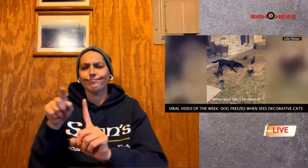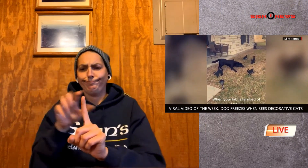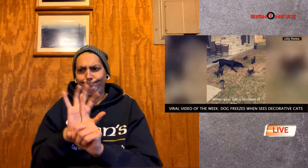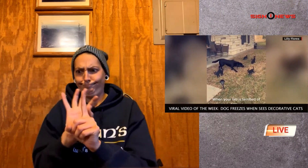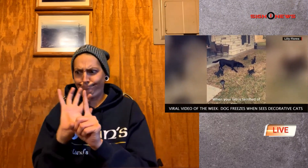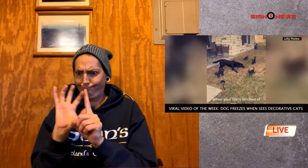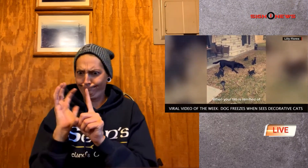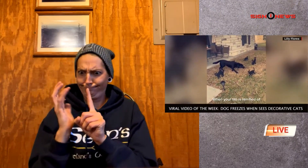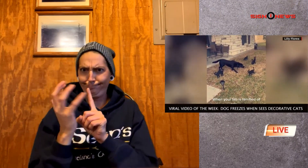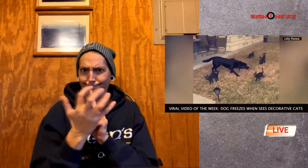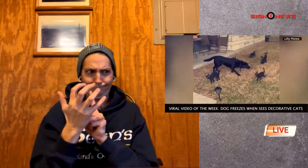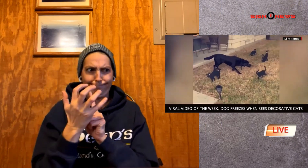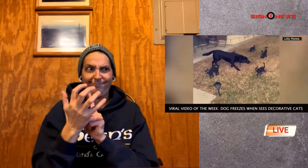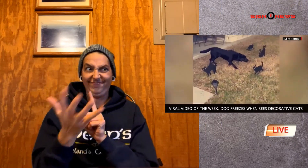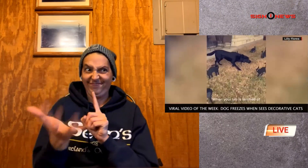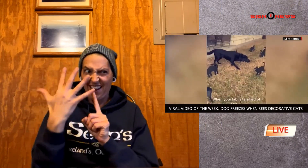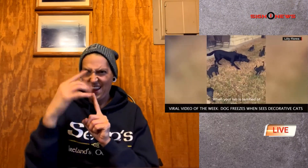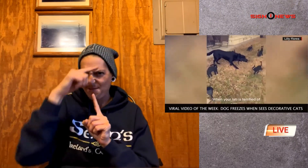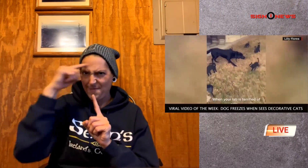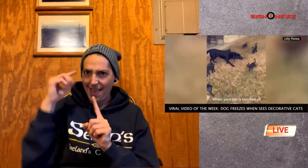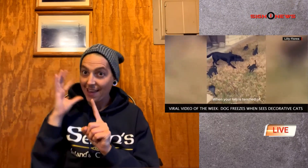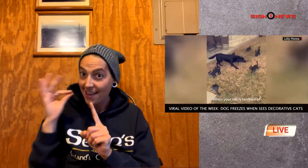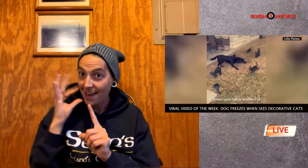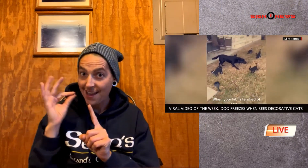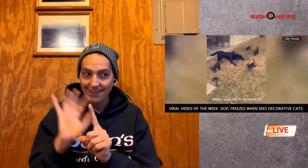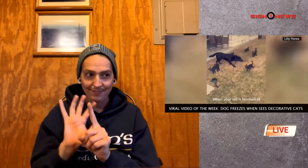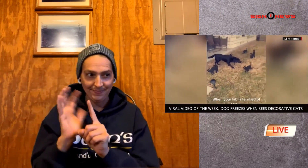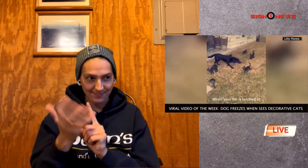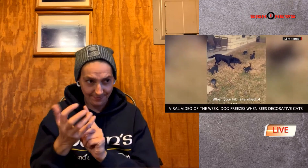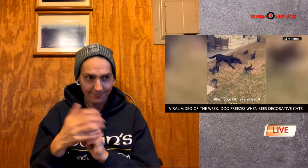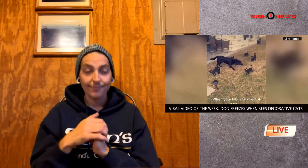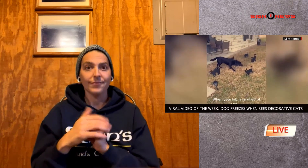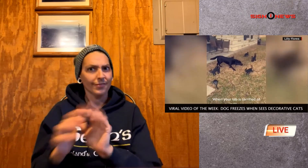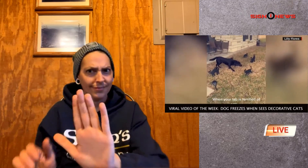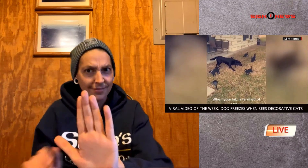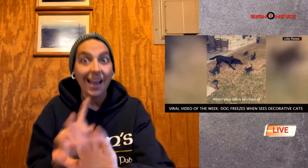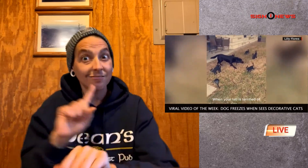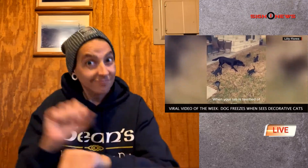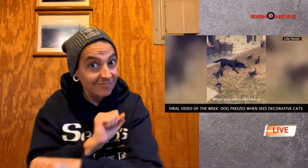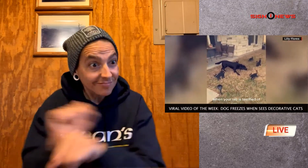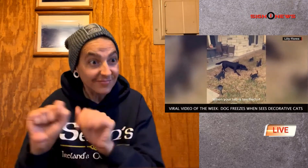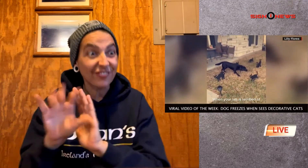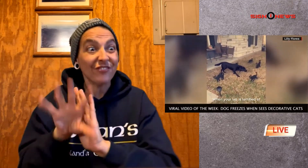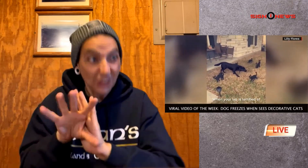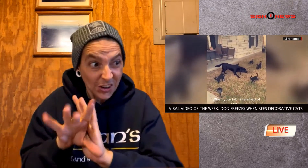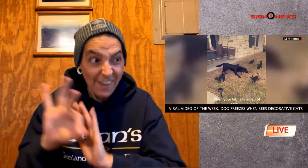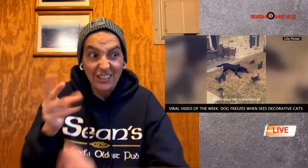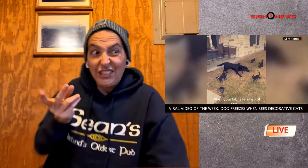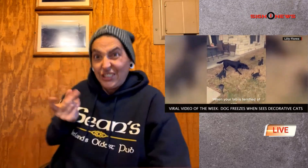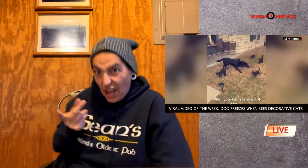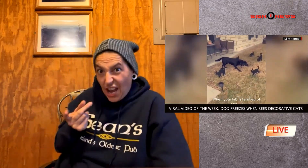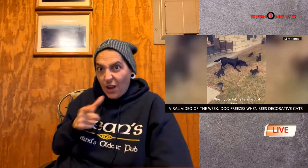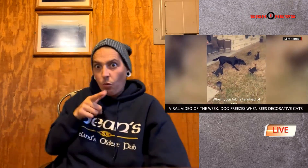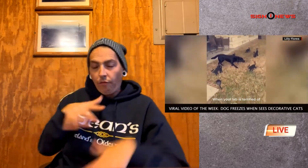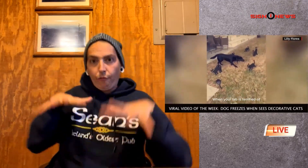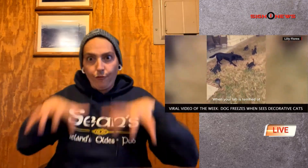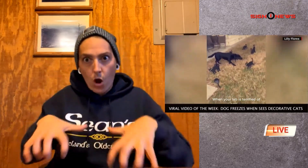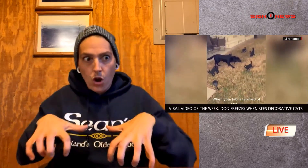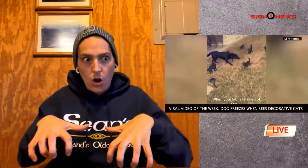maverick surrounded by five black cats no it's actually video of a dog who is frozen